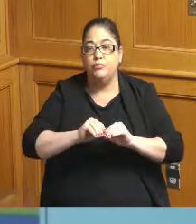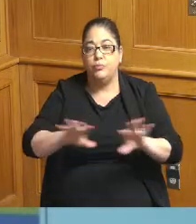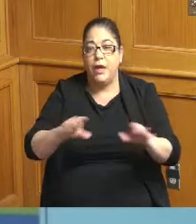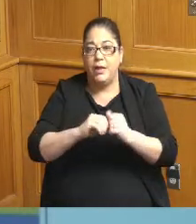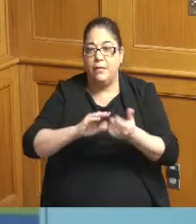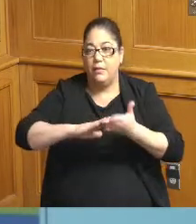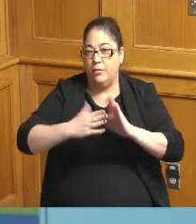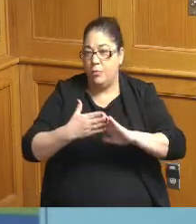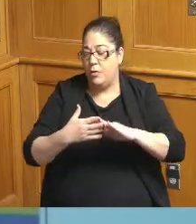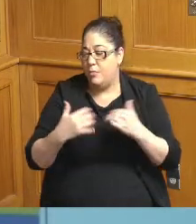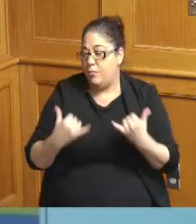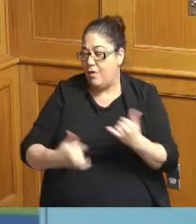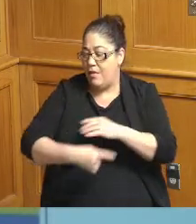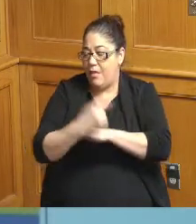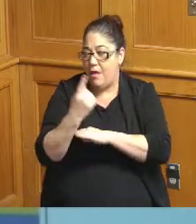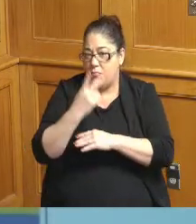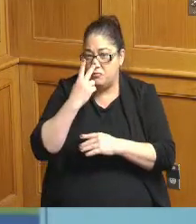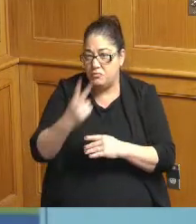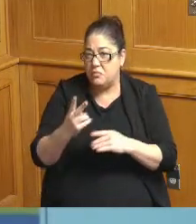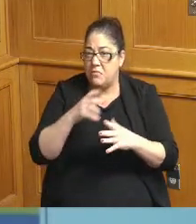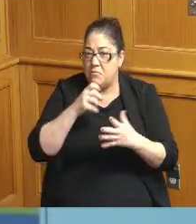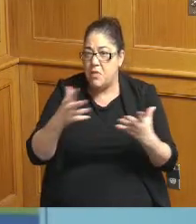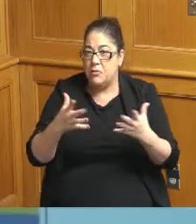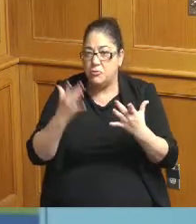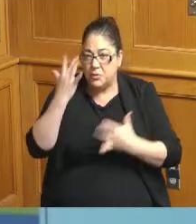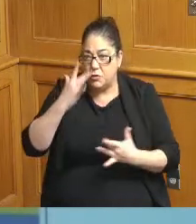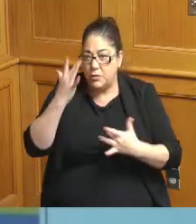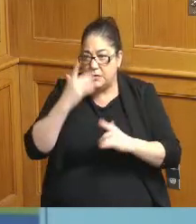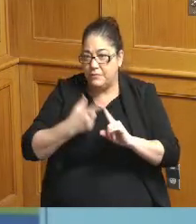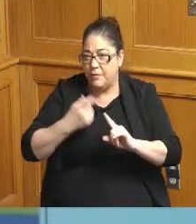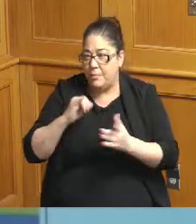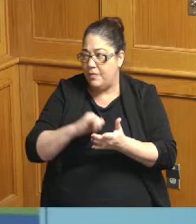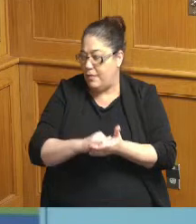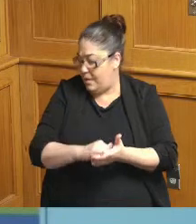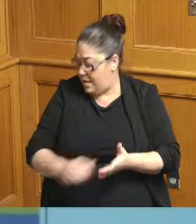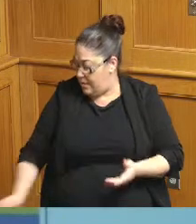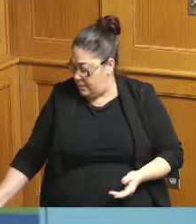are not seeing any kind of significant illness produced from those subvariants which continues